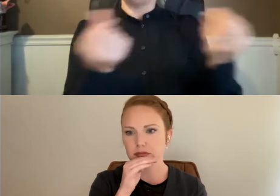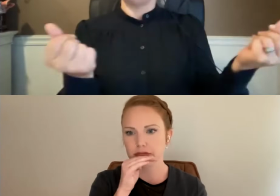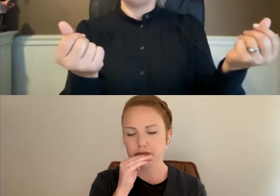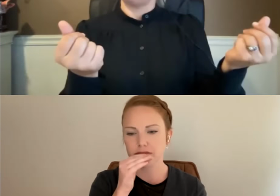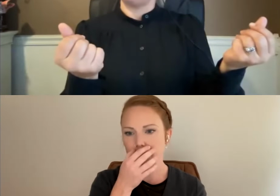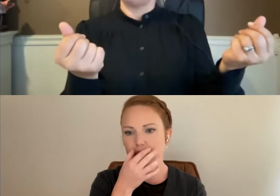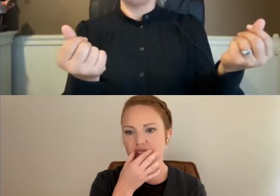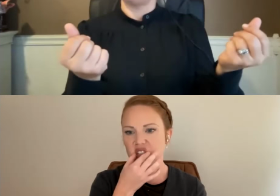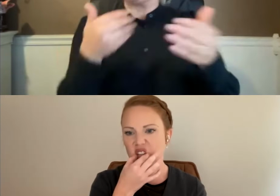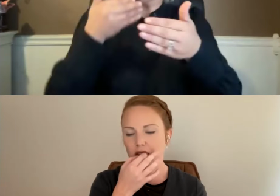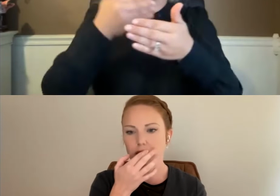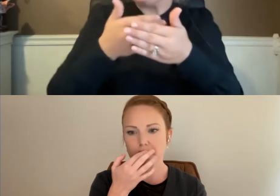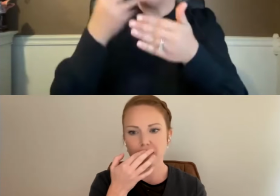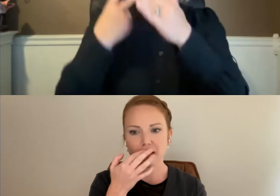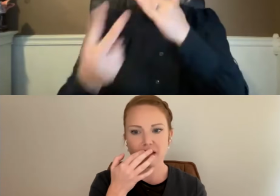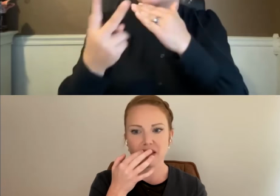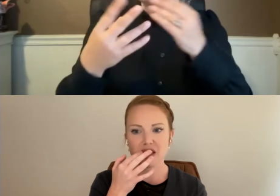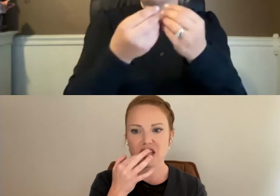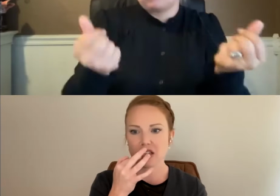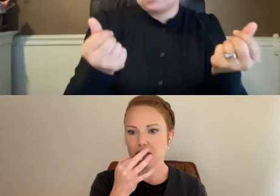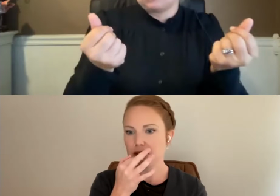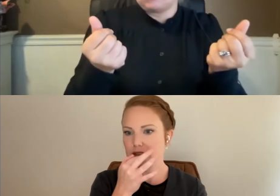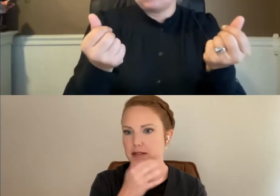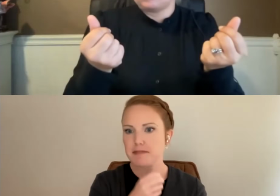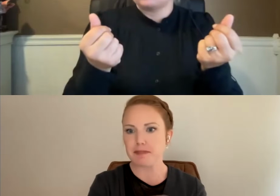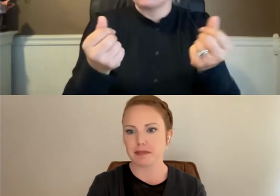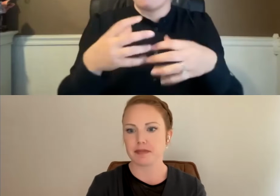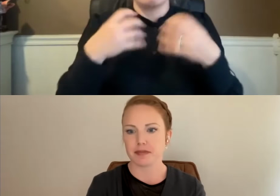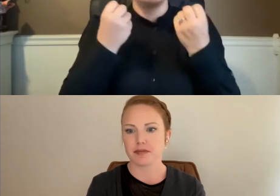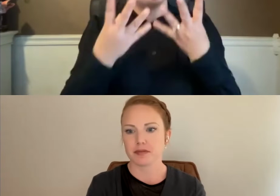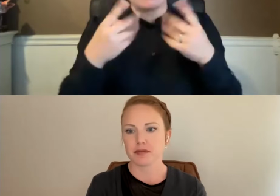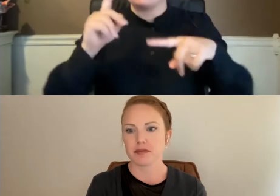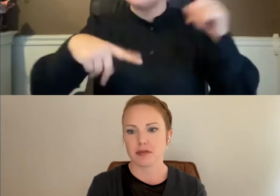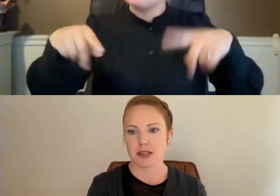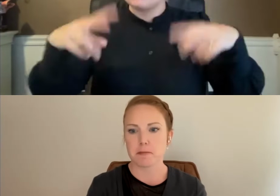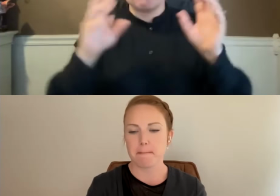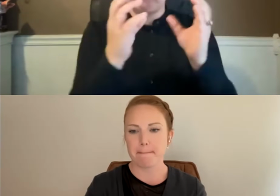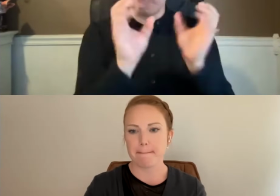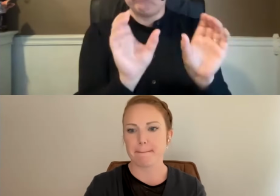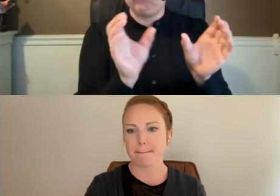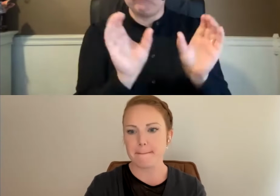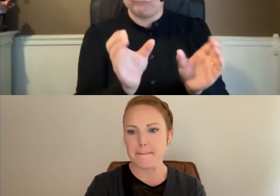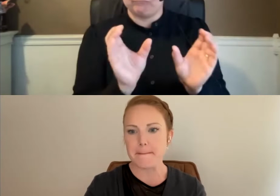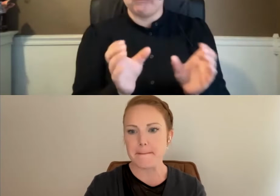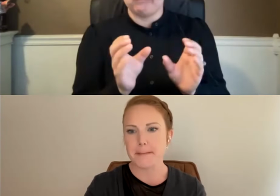So a bunch of different subtopics scattered around, so for folks who can't see it's a